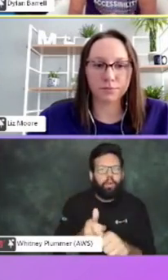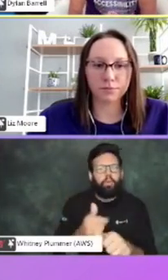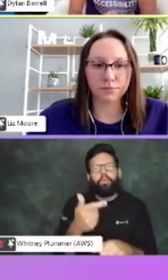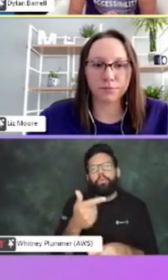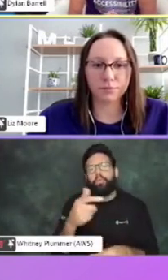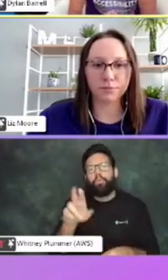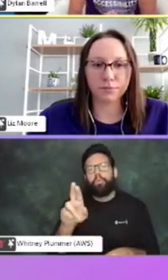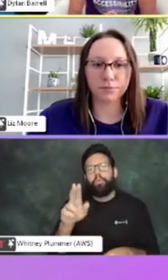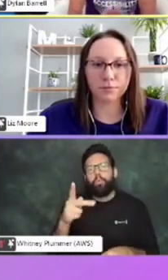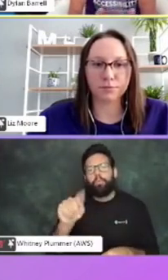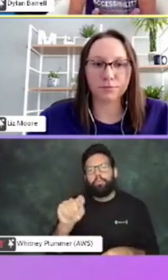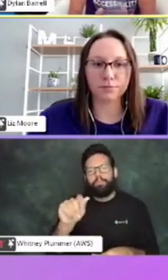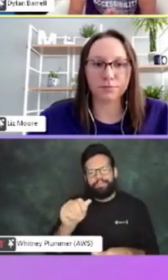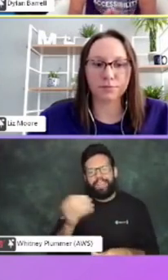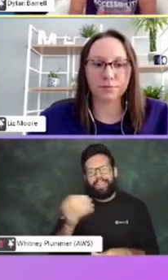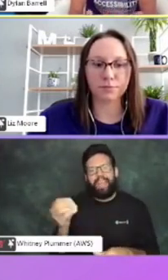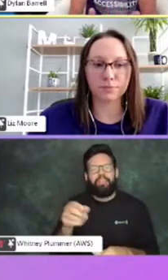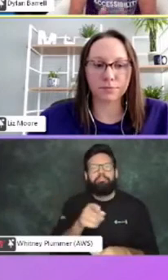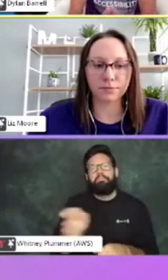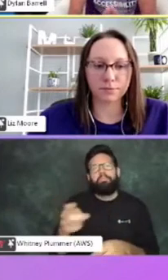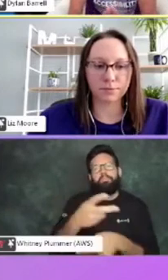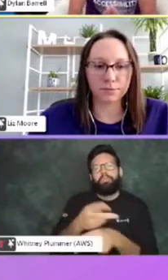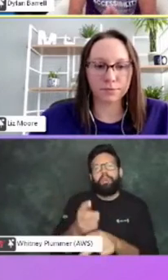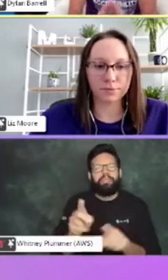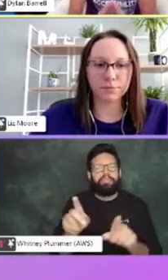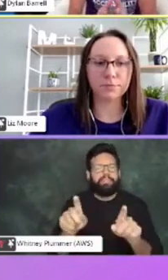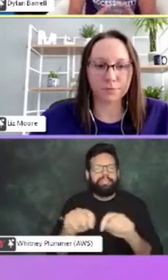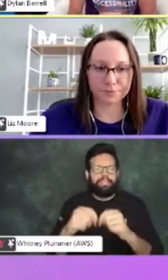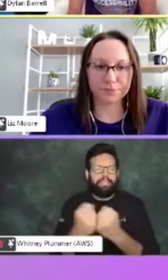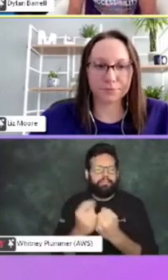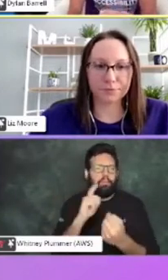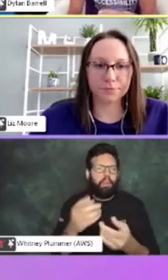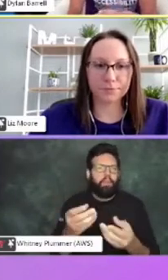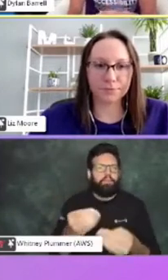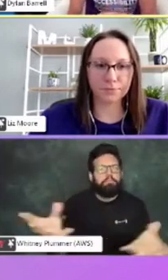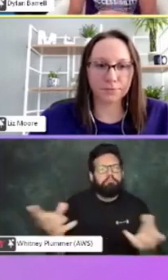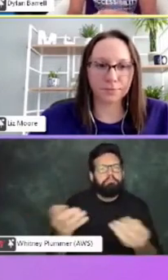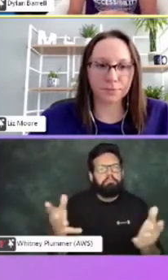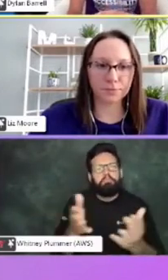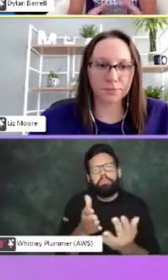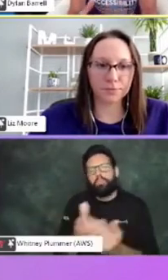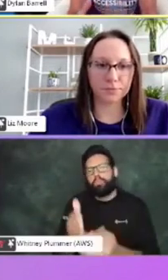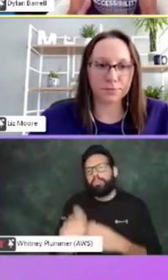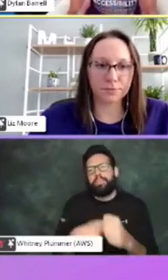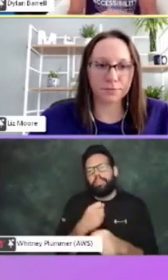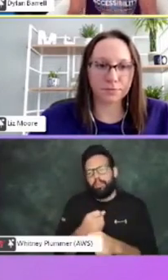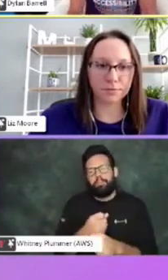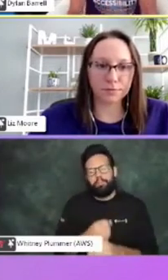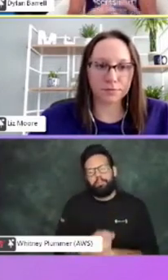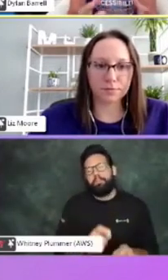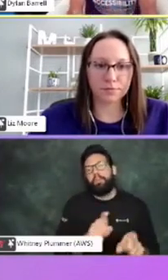and they can keep you updated over the course of the year. But what I can say is that we are comprehensively redoing